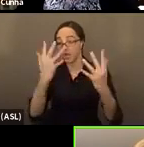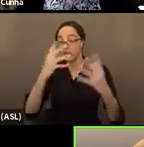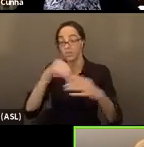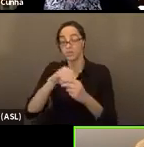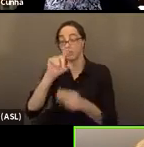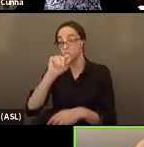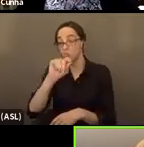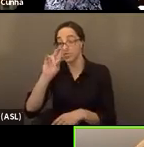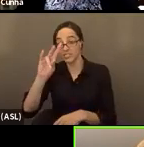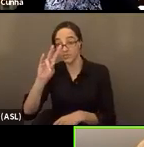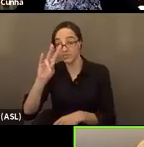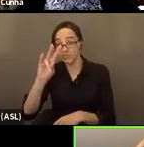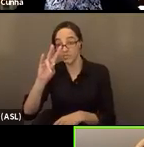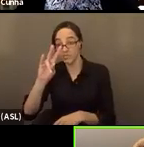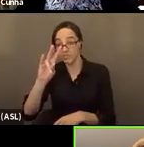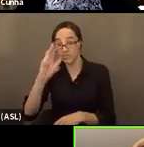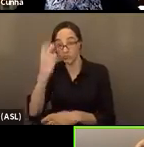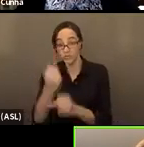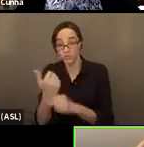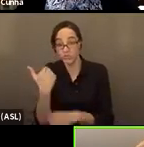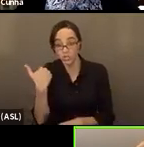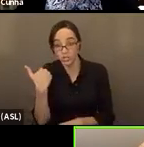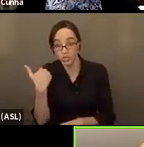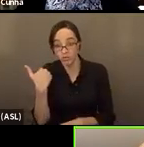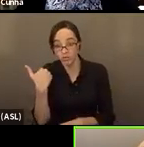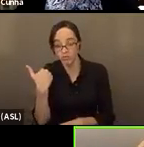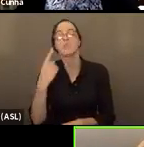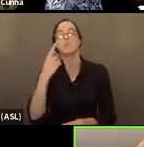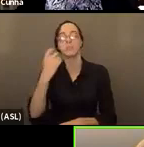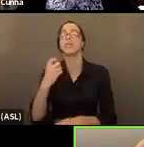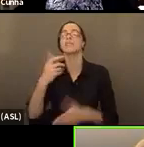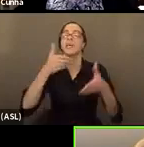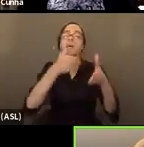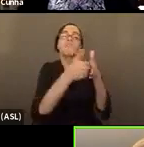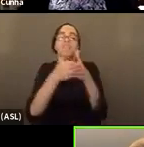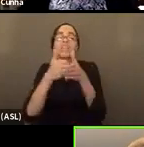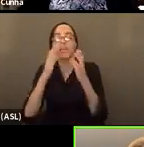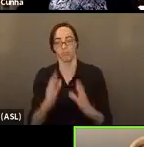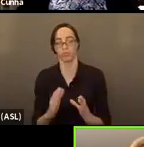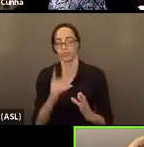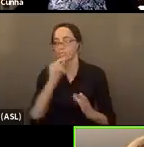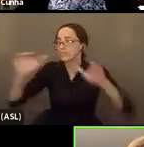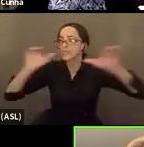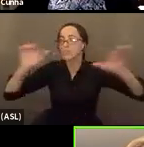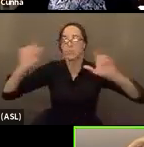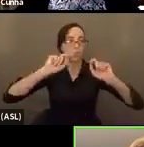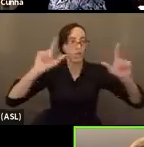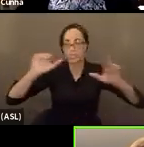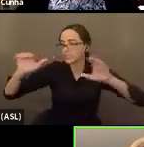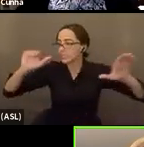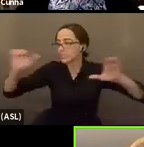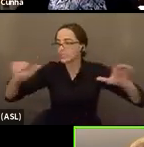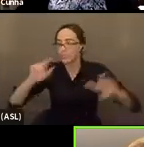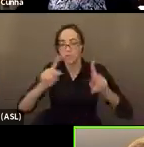neighbors um neighbors you know literally waking their uh next door neighbor up at night literally